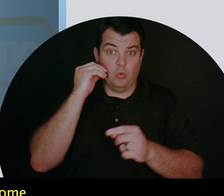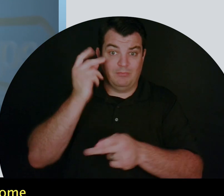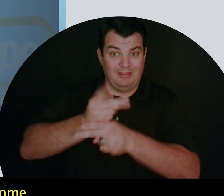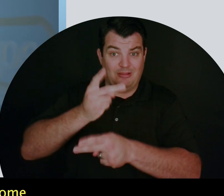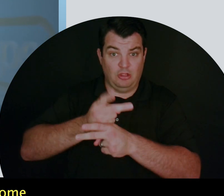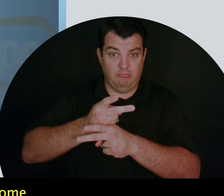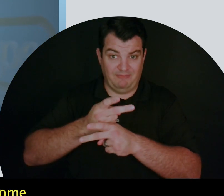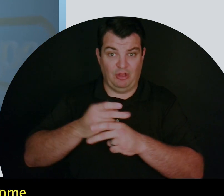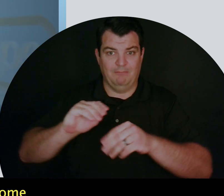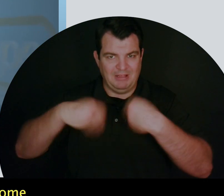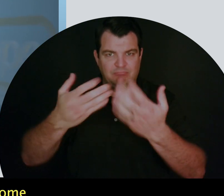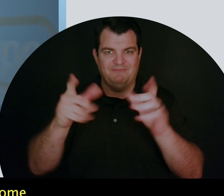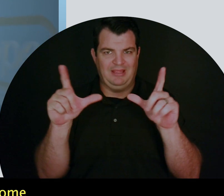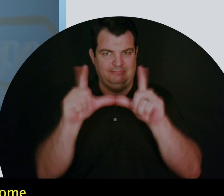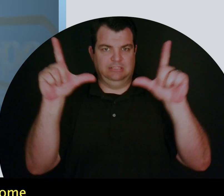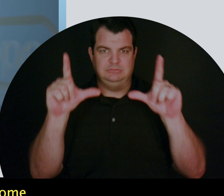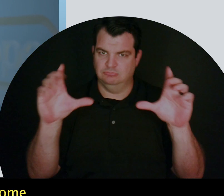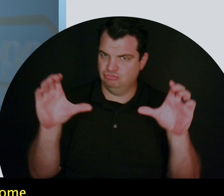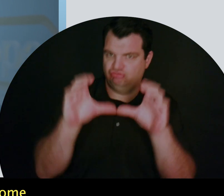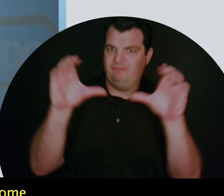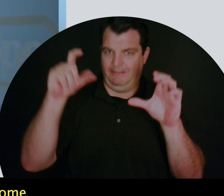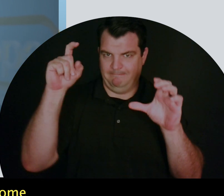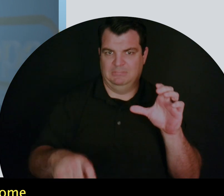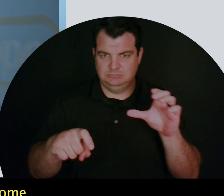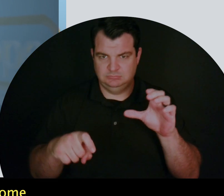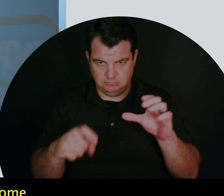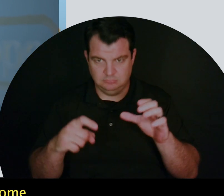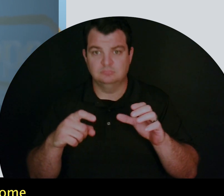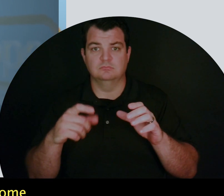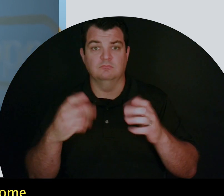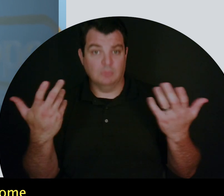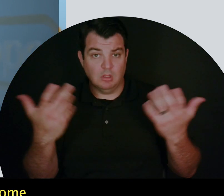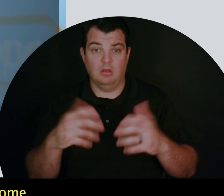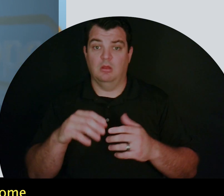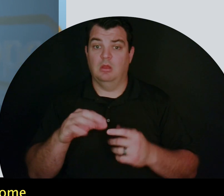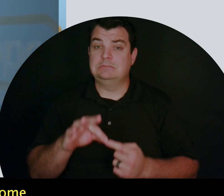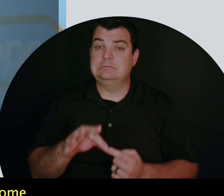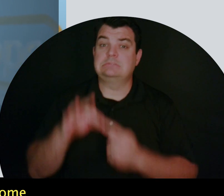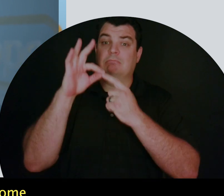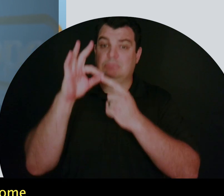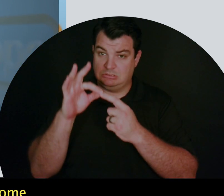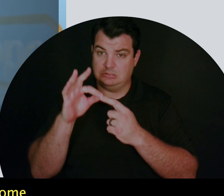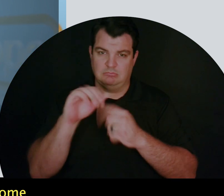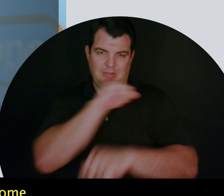In most cases, home care providers must be certified or licensed.